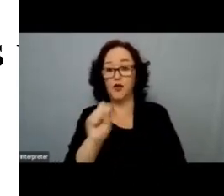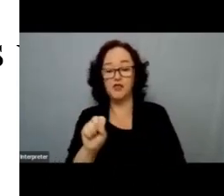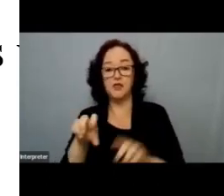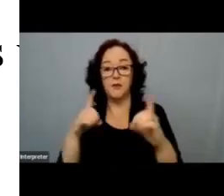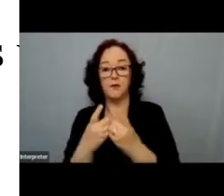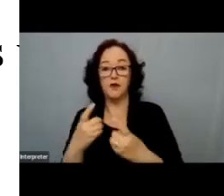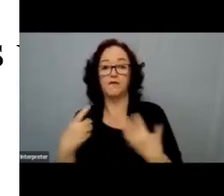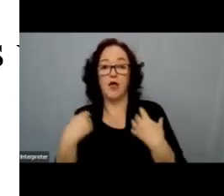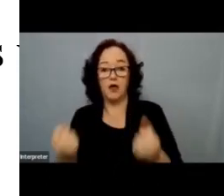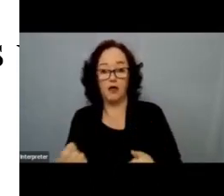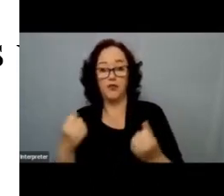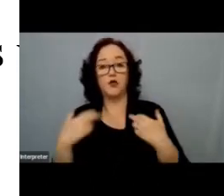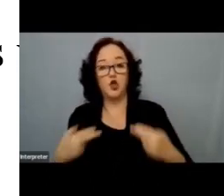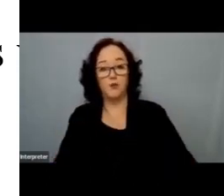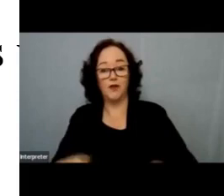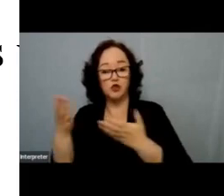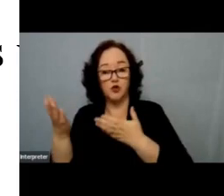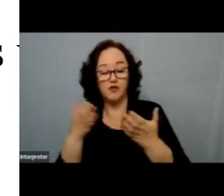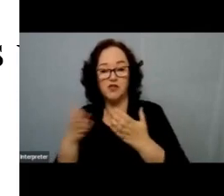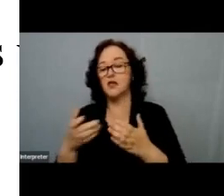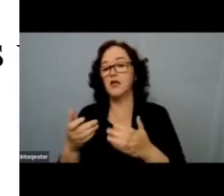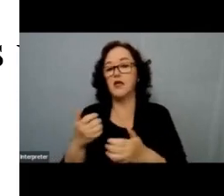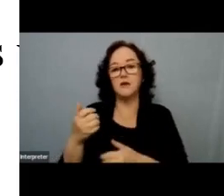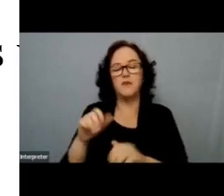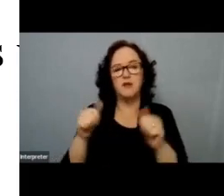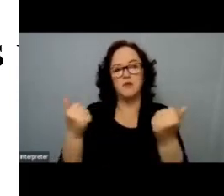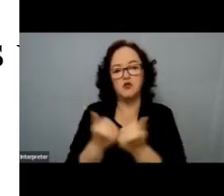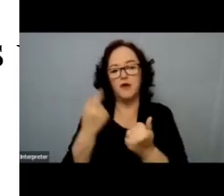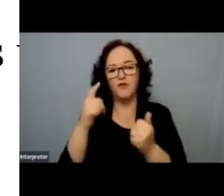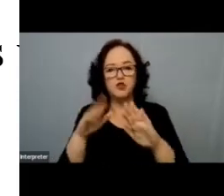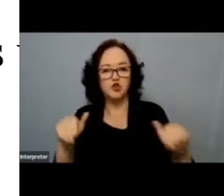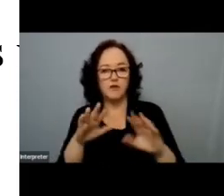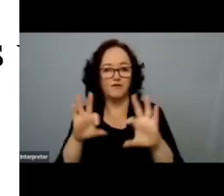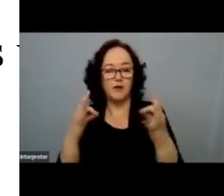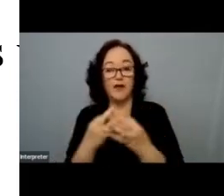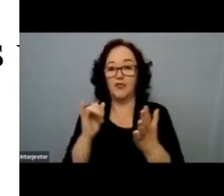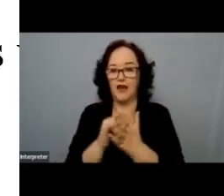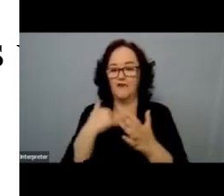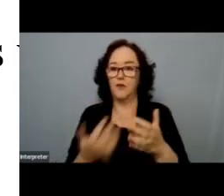Services Administration for Children and Families holds the primary responsibility for